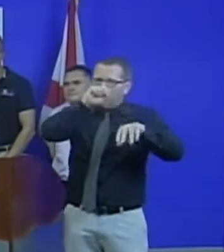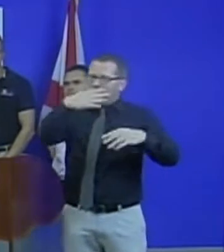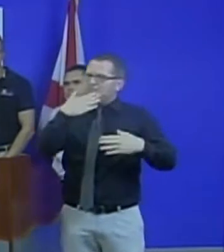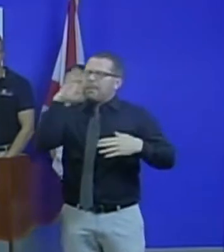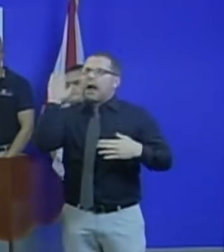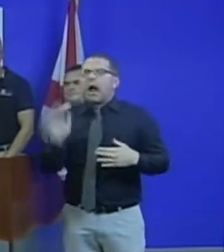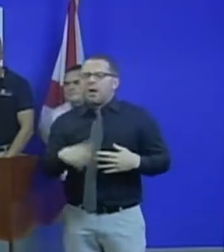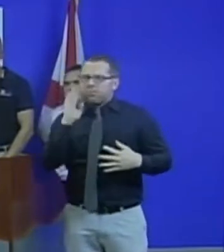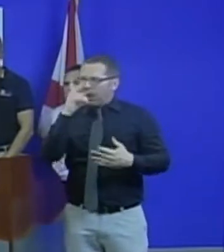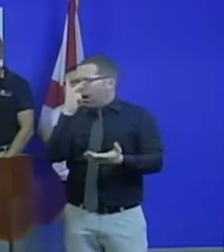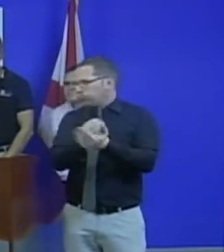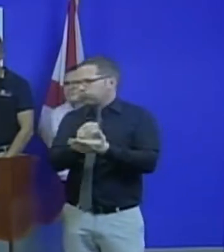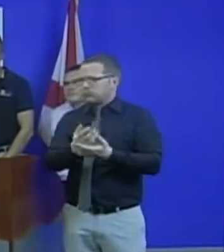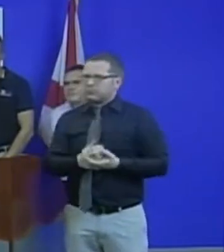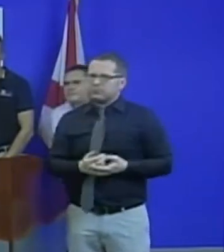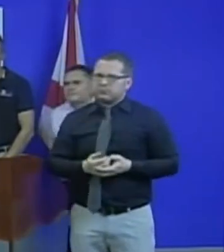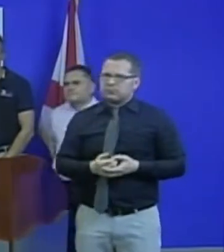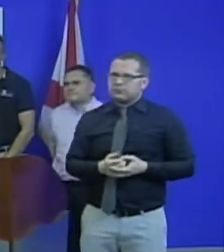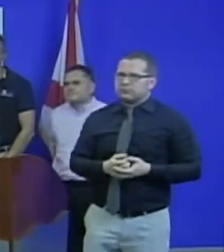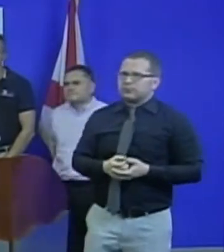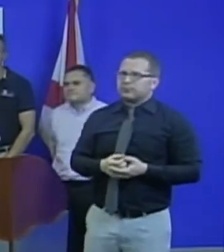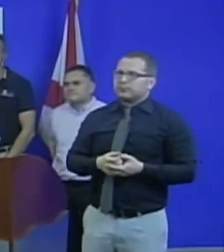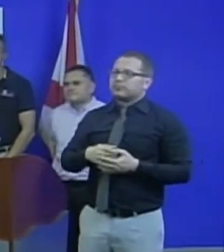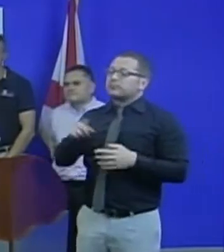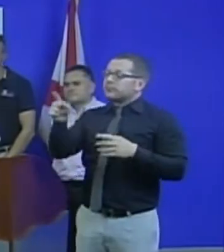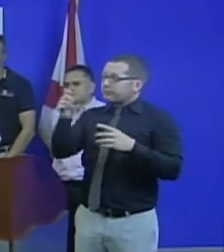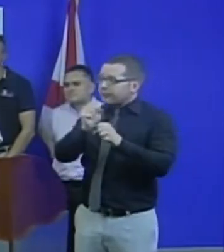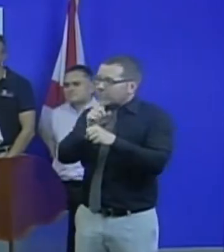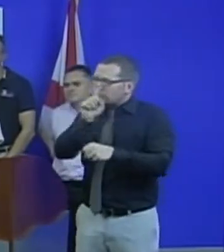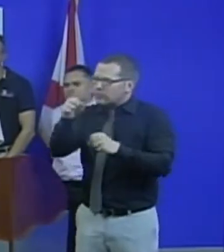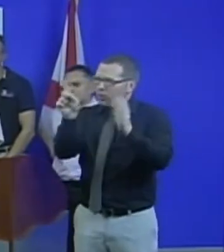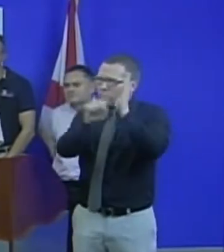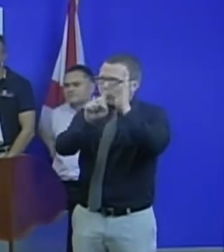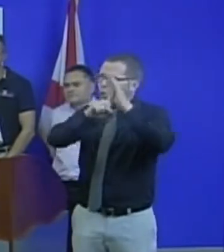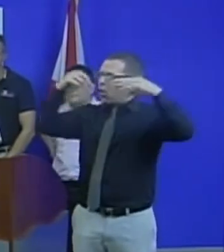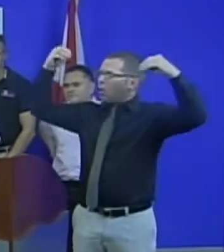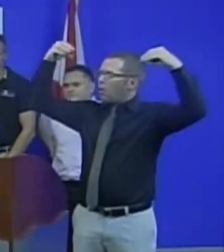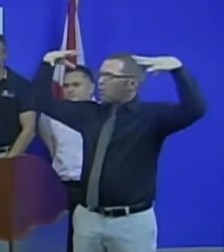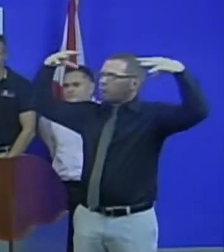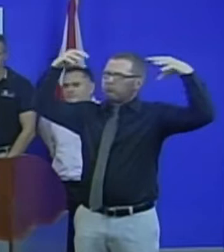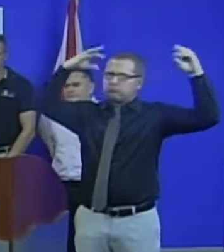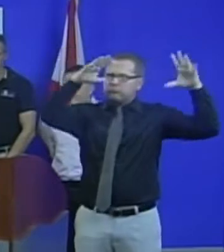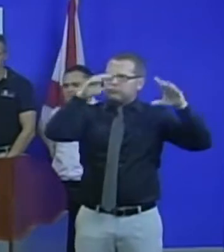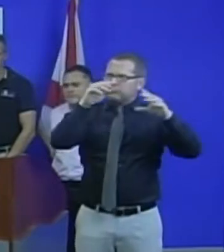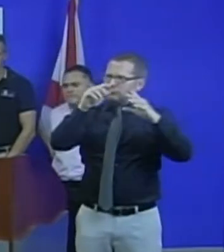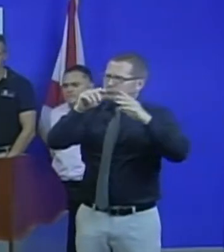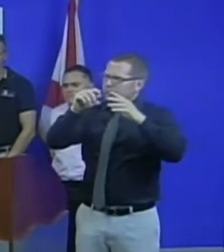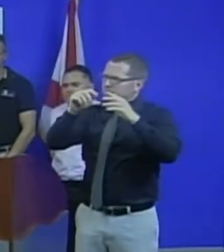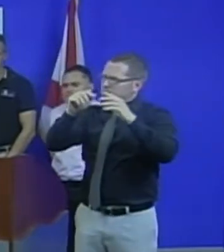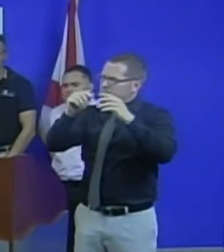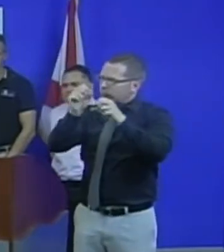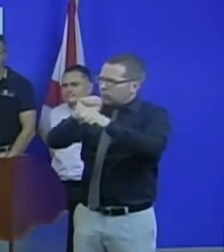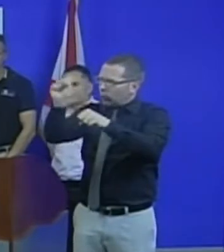SMOKE ALARMS AND CARBON MONOXIDE DETECTORS. THAT WOULD PREVENT AN ACCIDENT. AFTER THE STORM, IF YOU GET